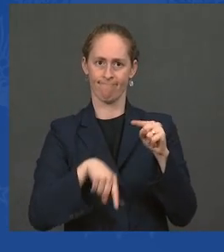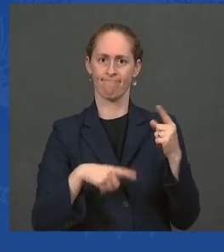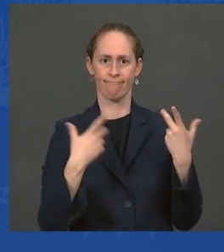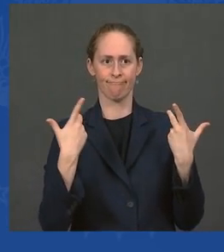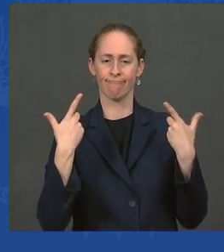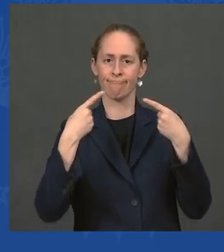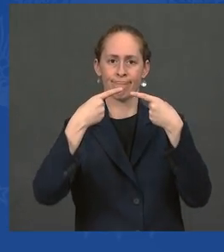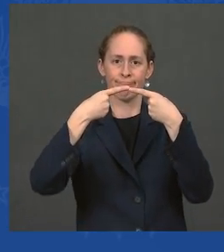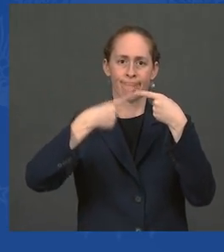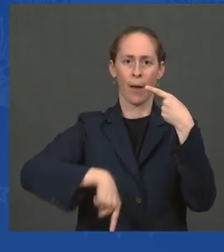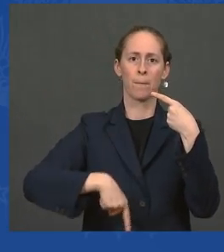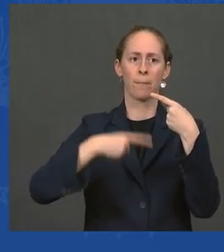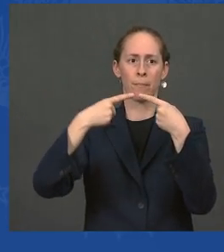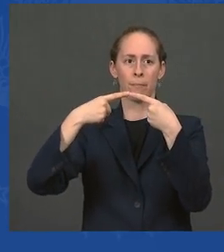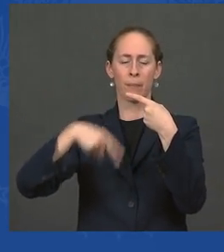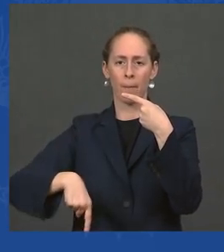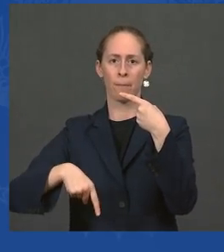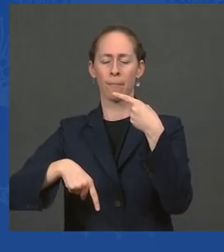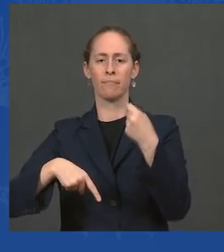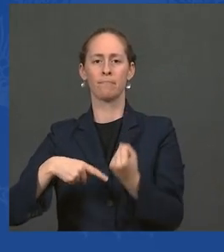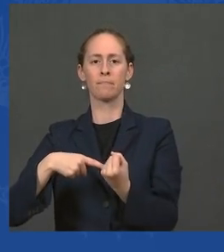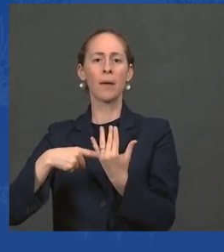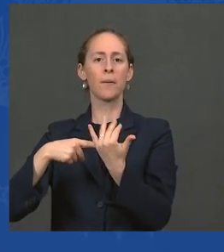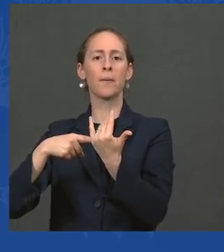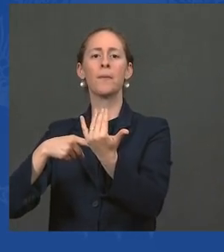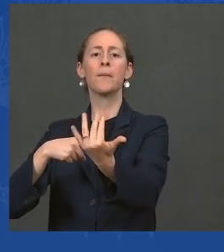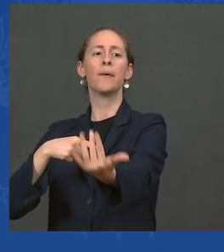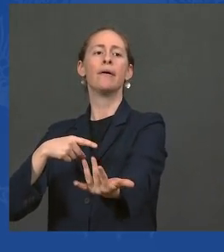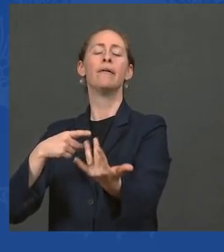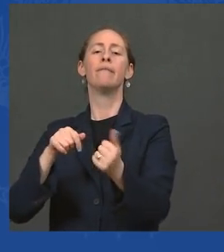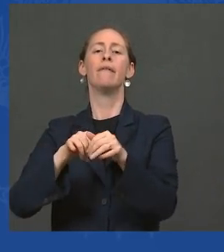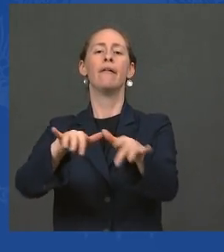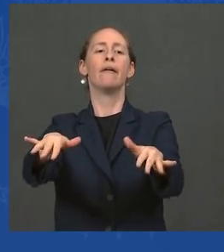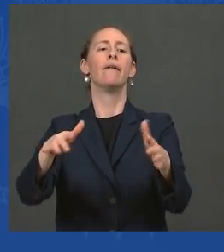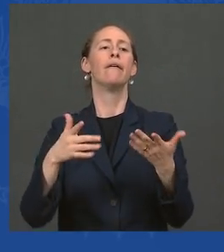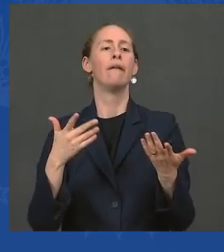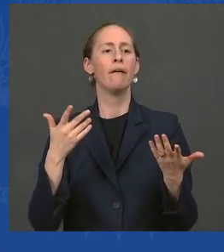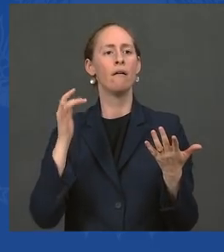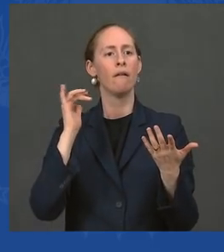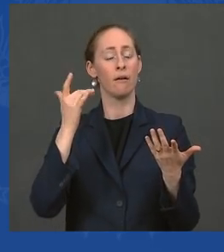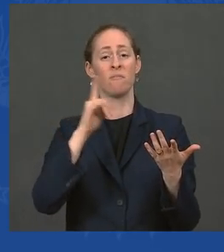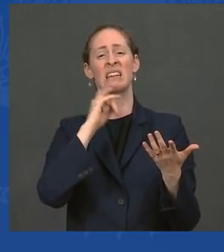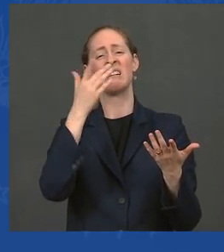We know if we can put these wires underground, we increase exponentially the service,